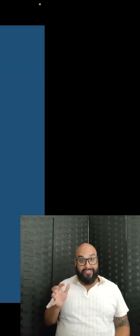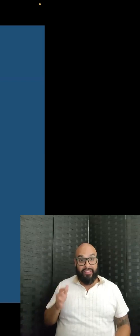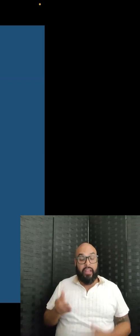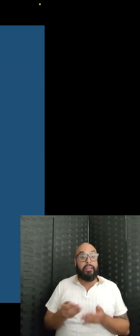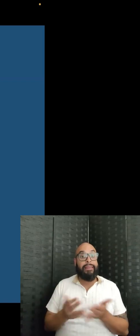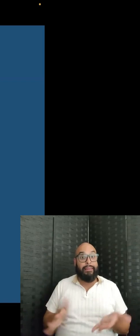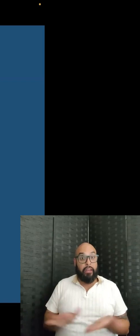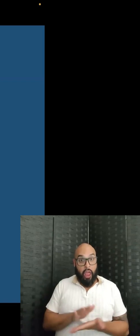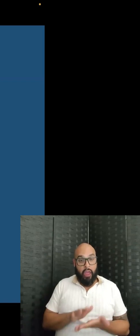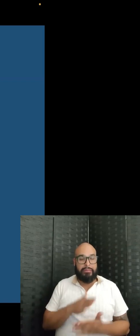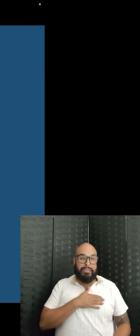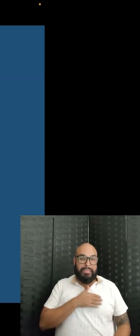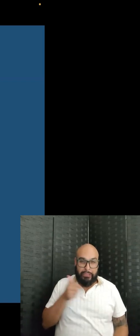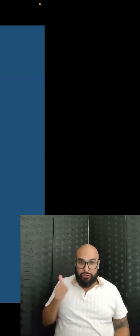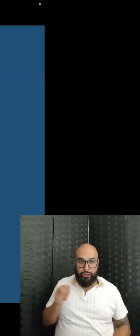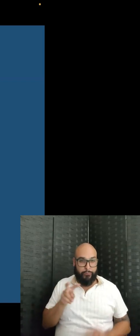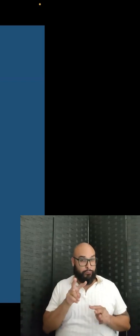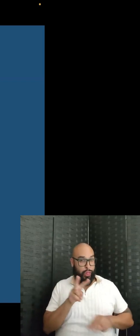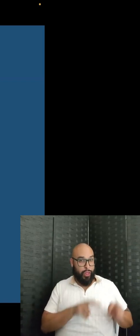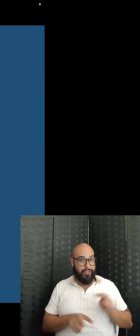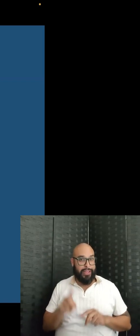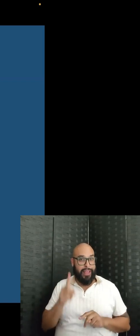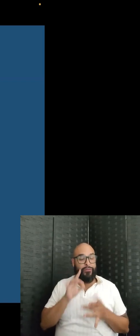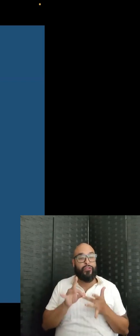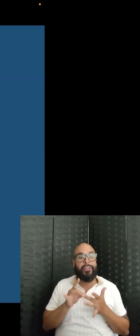for guidance for the different phases of testing.